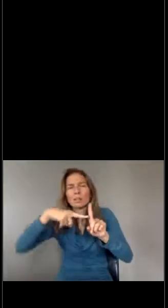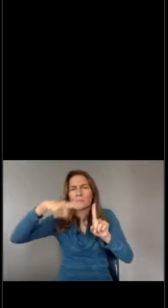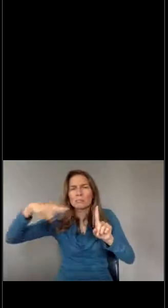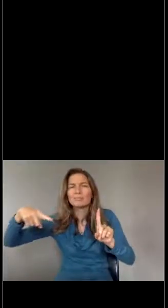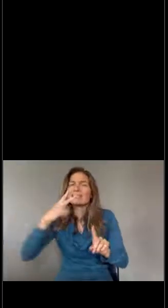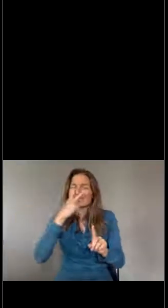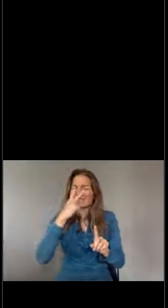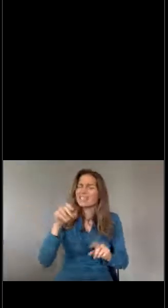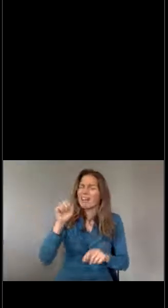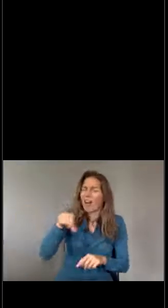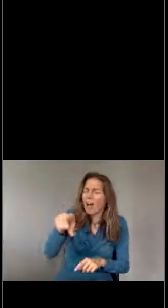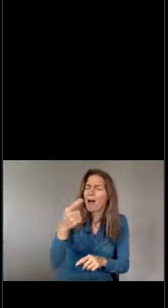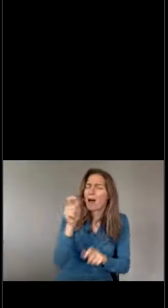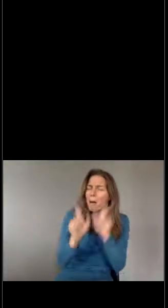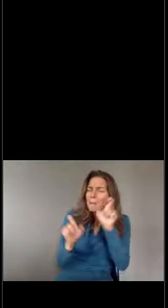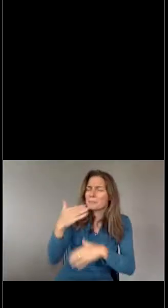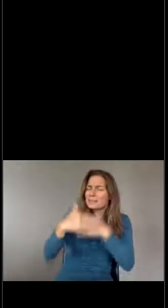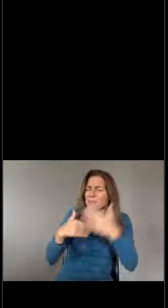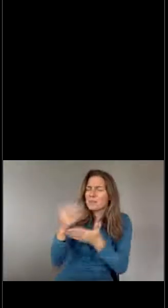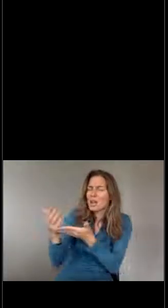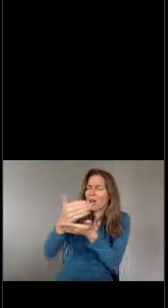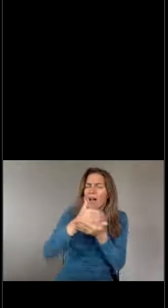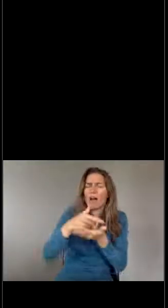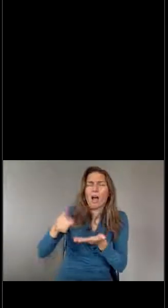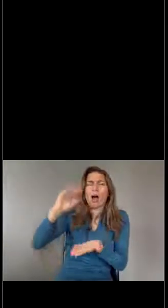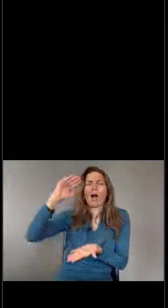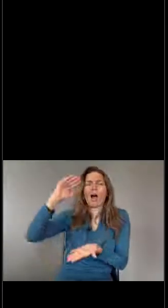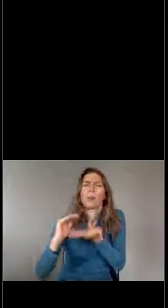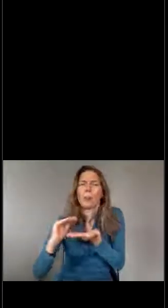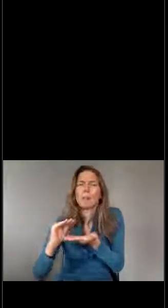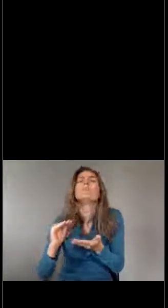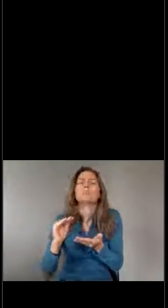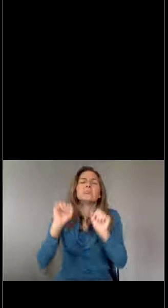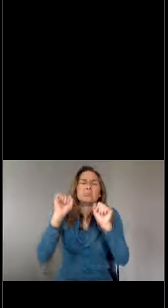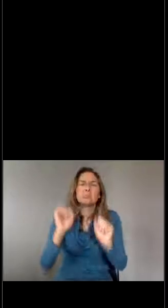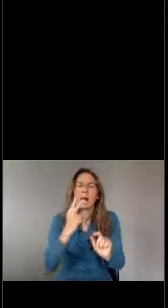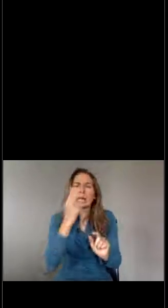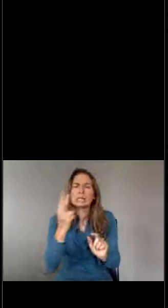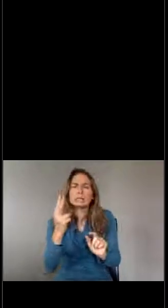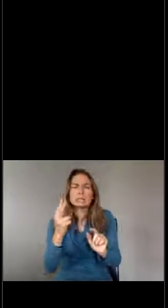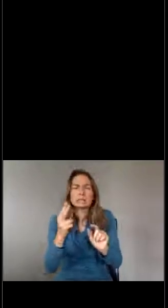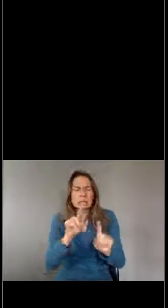a lower income and this would be reflected in the proportion below the poverty line.